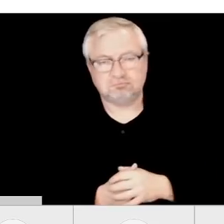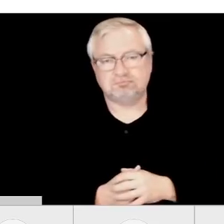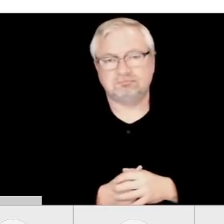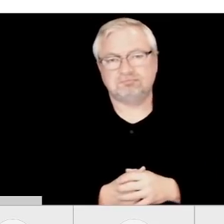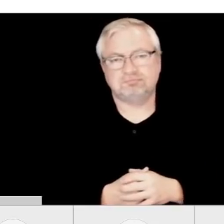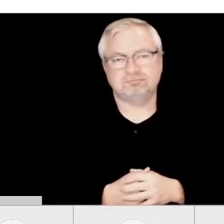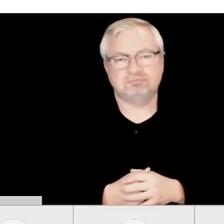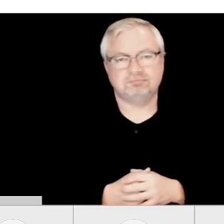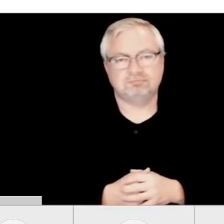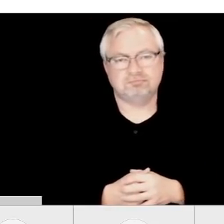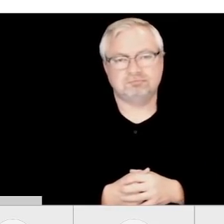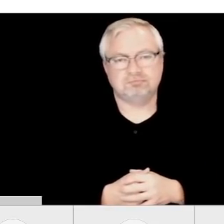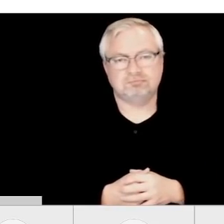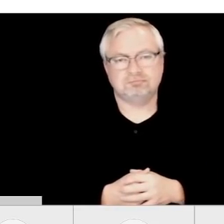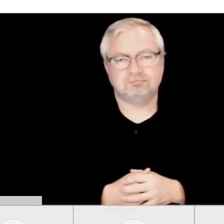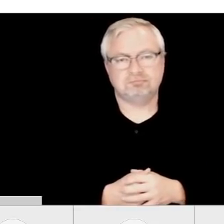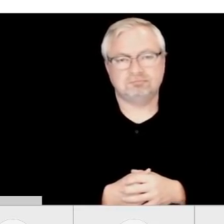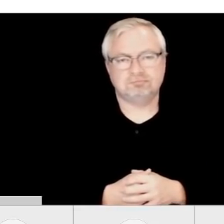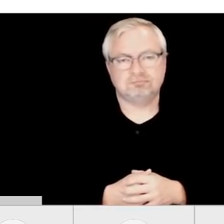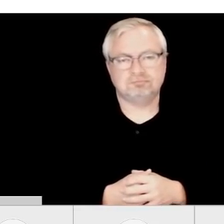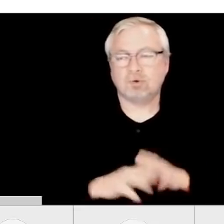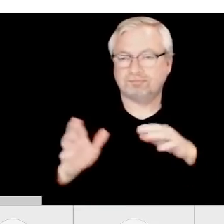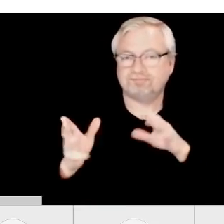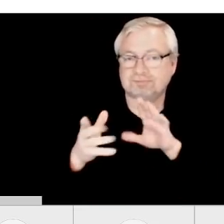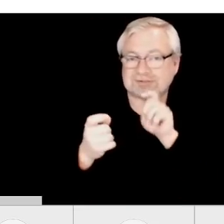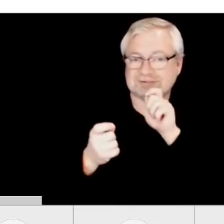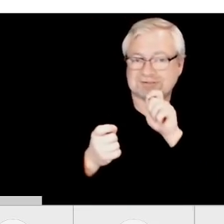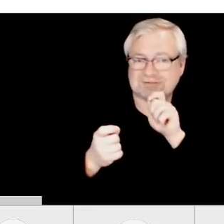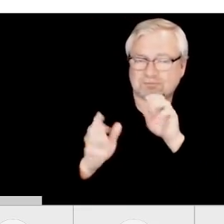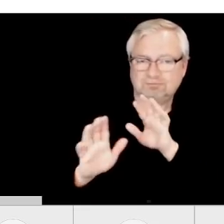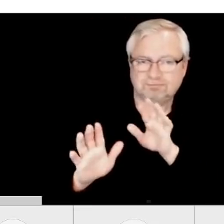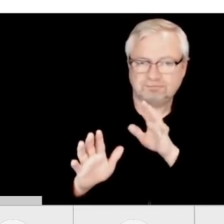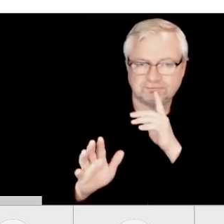specific scenario that I can -- >> All the scenarios show that,